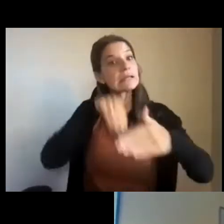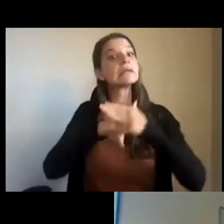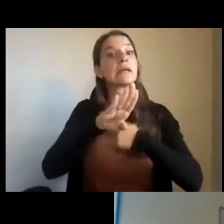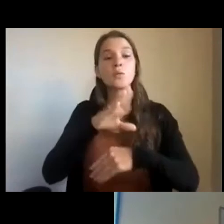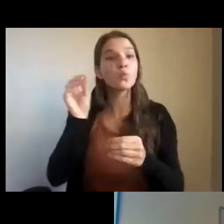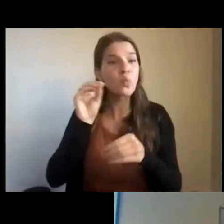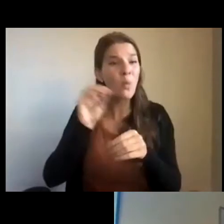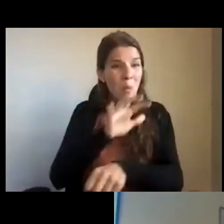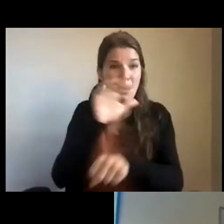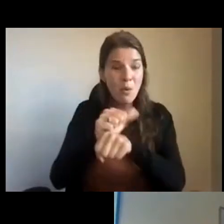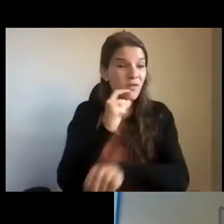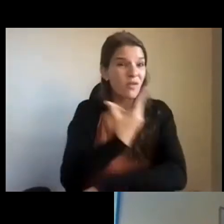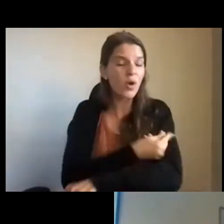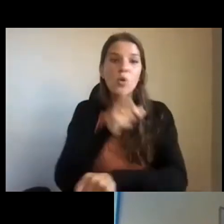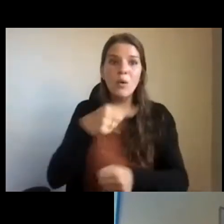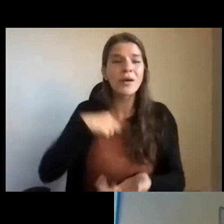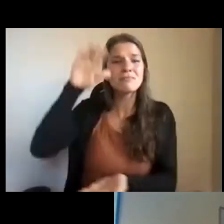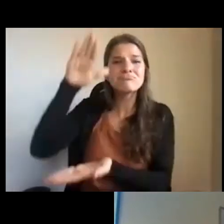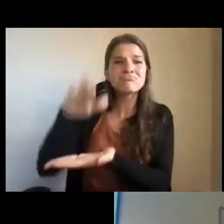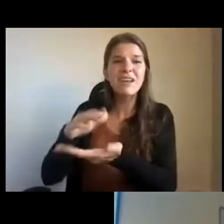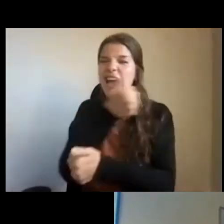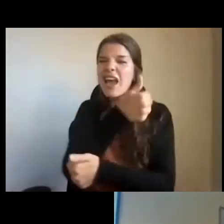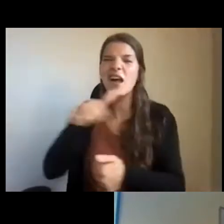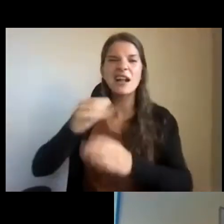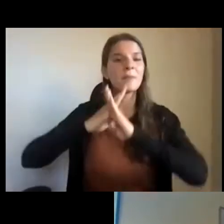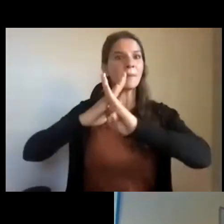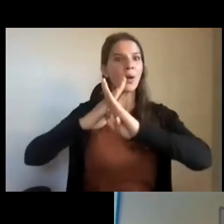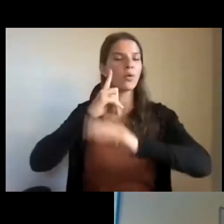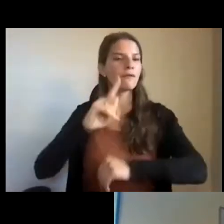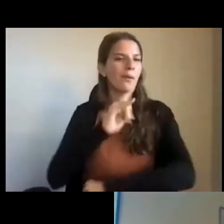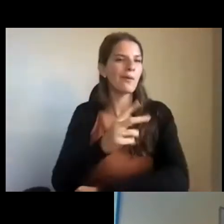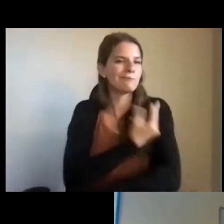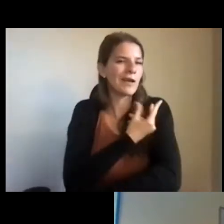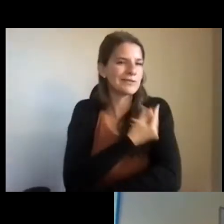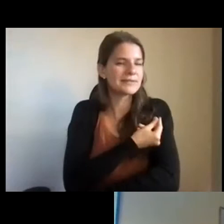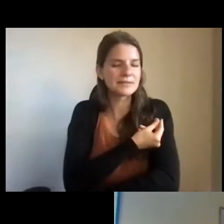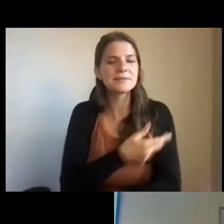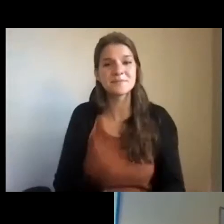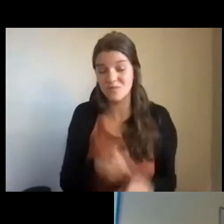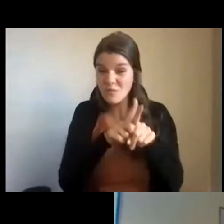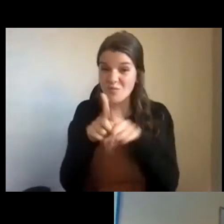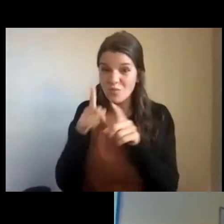remove any barriers to individuals getting the vaccine. We've also created resources to